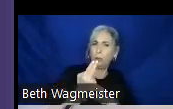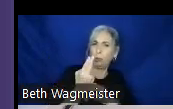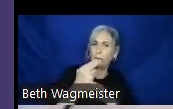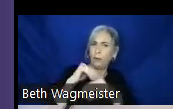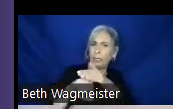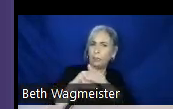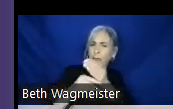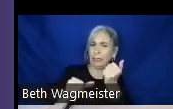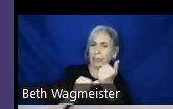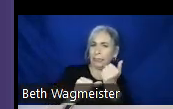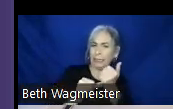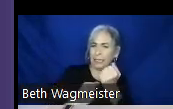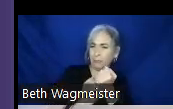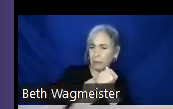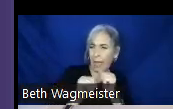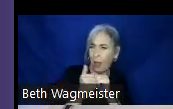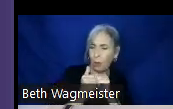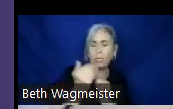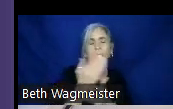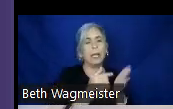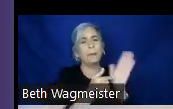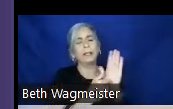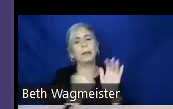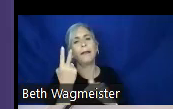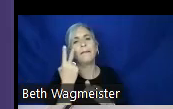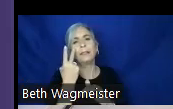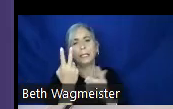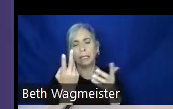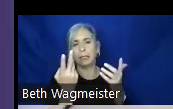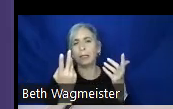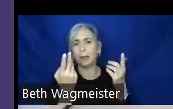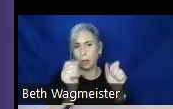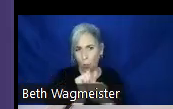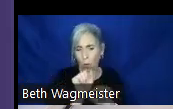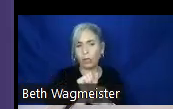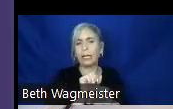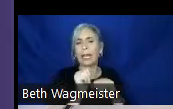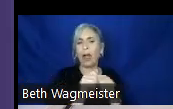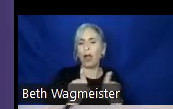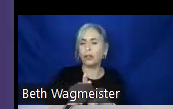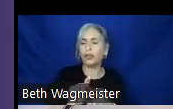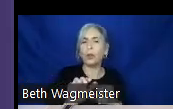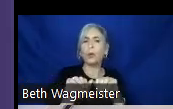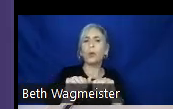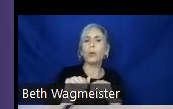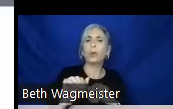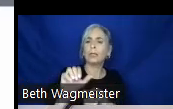I want to show you this. And how at Sanity we're playing around with some of this.